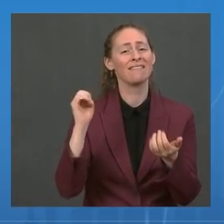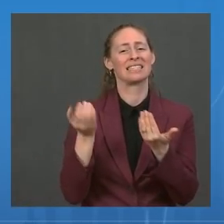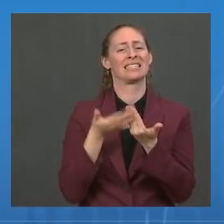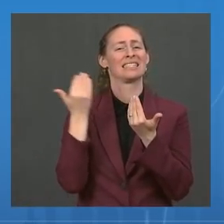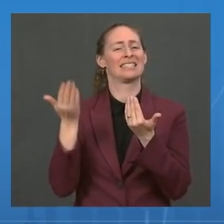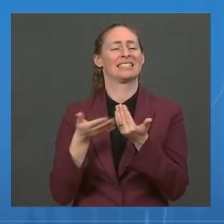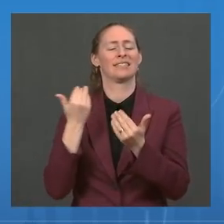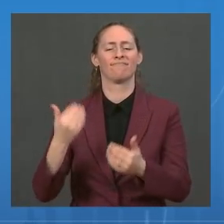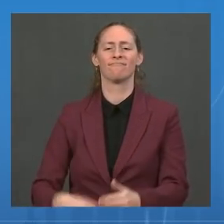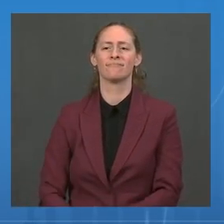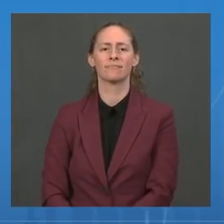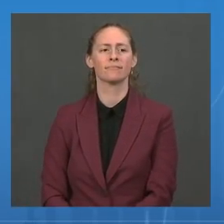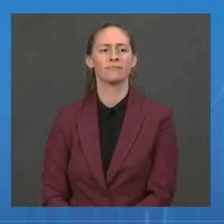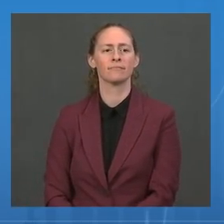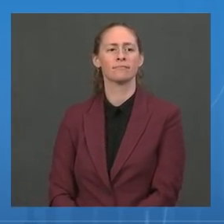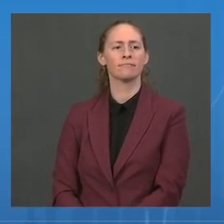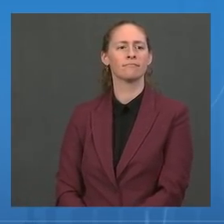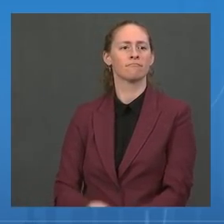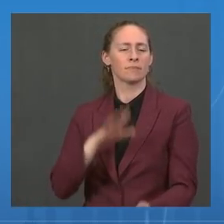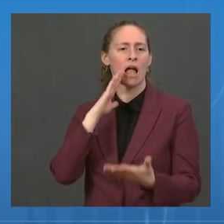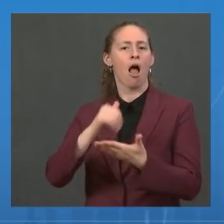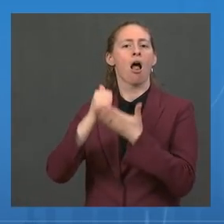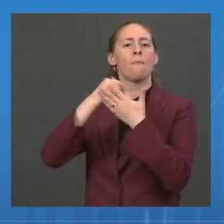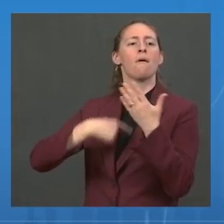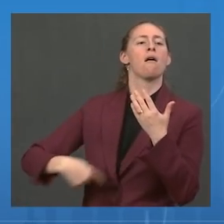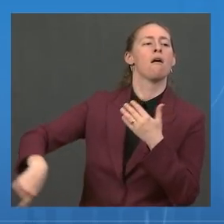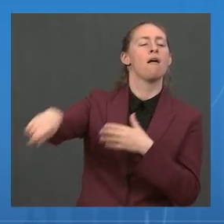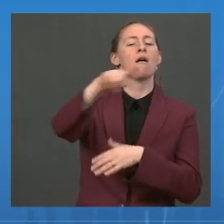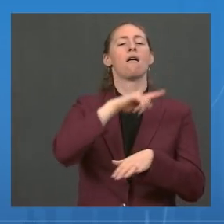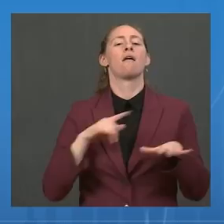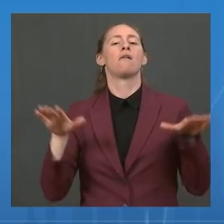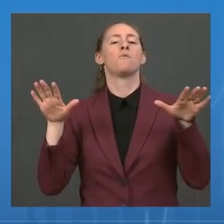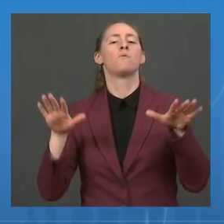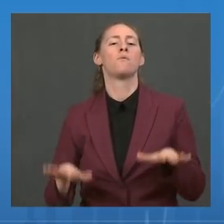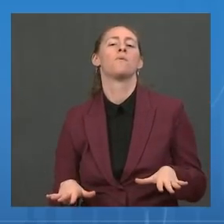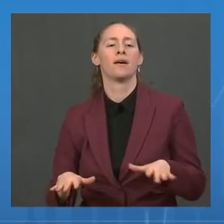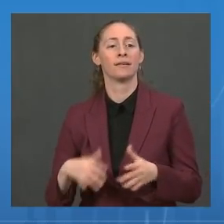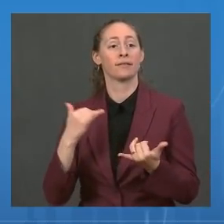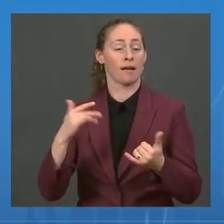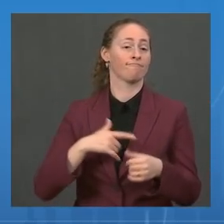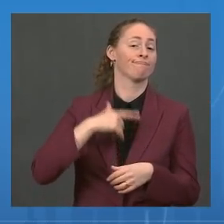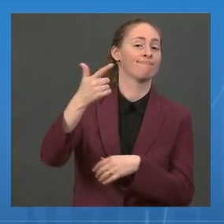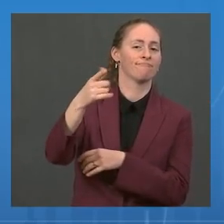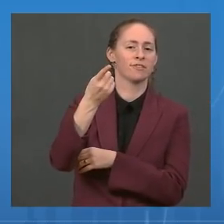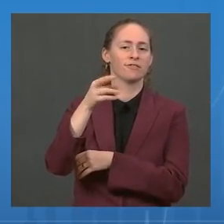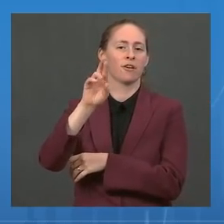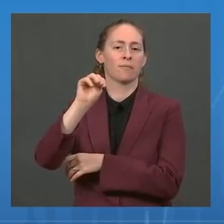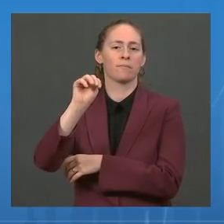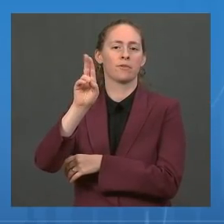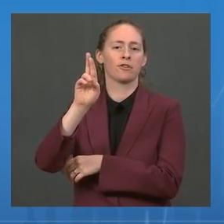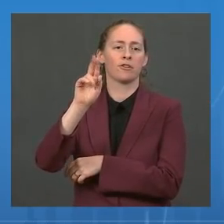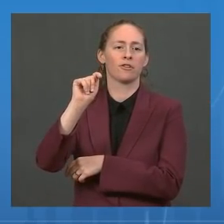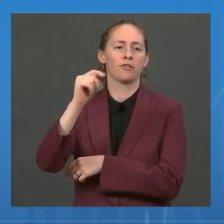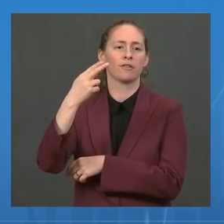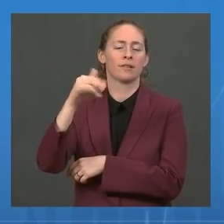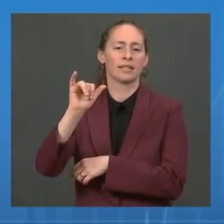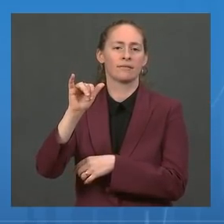and it'll help make all of us safer. With that, let me turn it over to Dr. Murthy for an update on the potential for vaccinations for younger children.